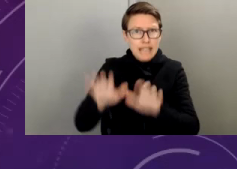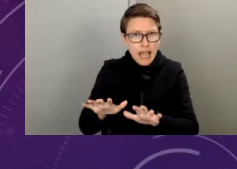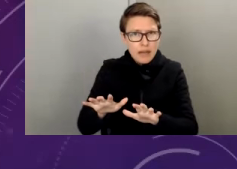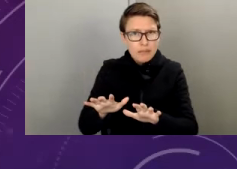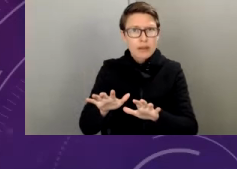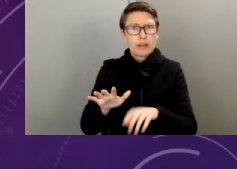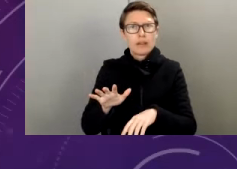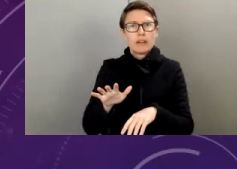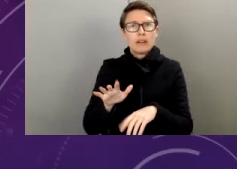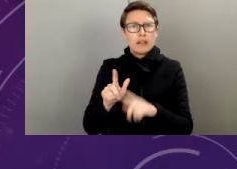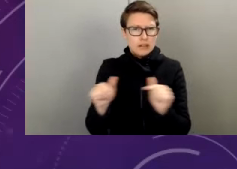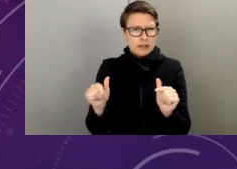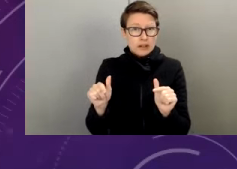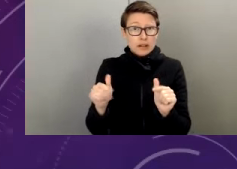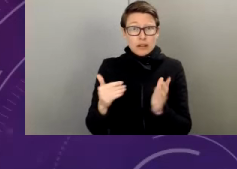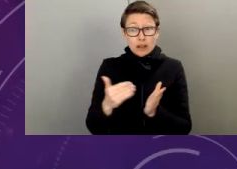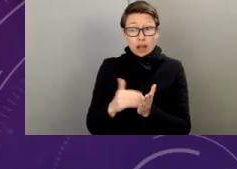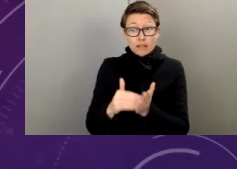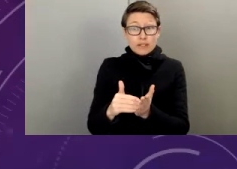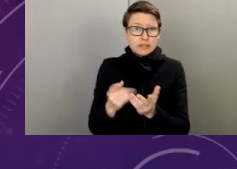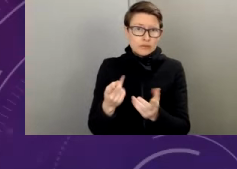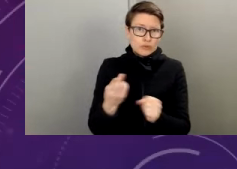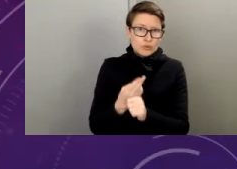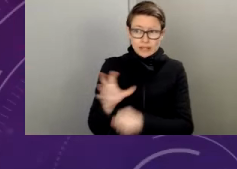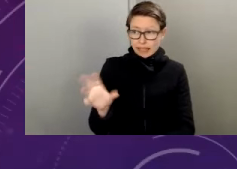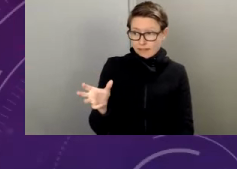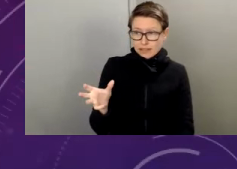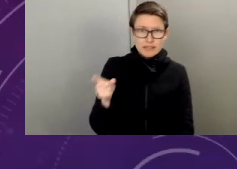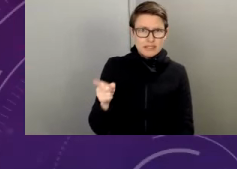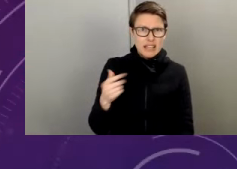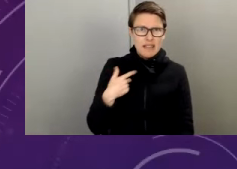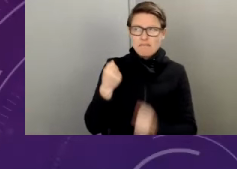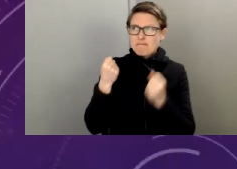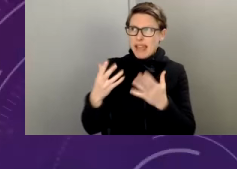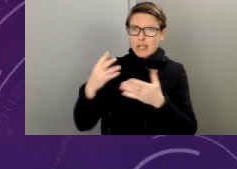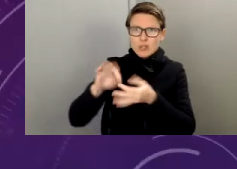A lot of times you're using canvas, you know, there's a lot of scores, but there is a minimum requirement